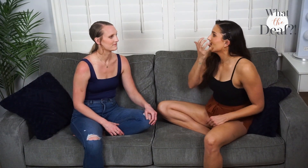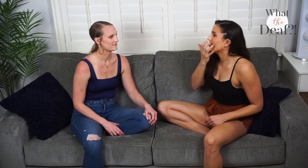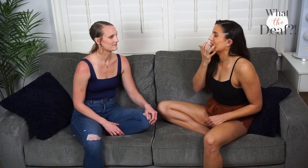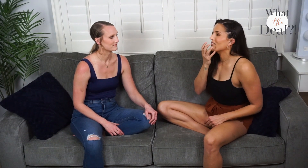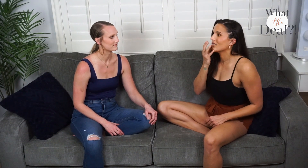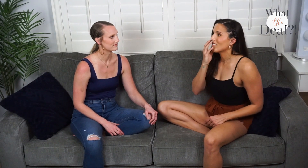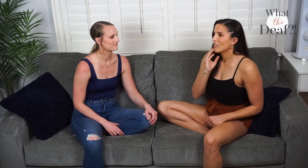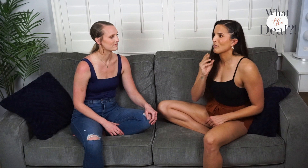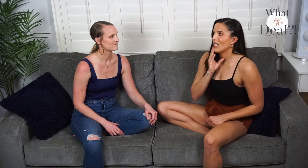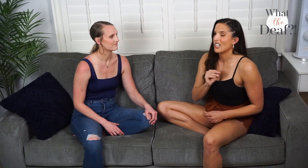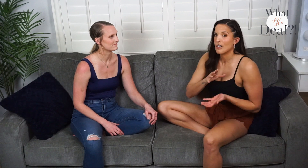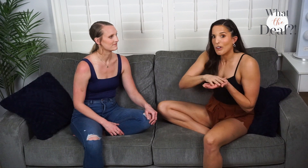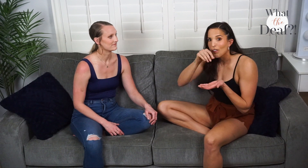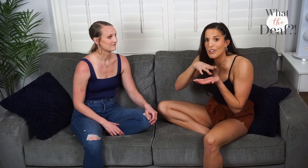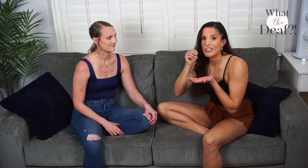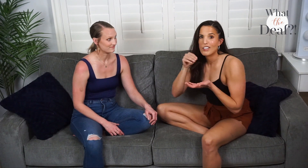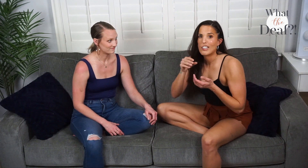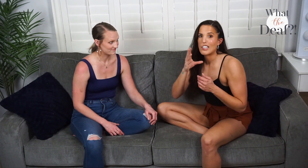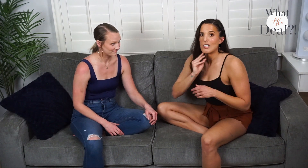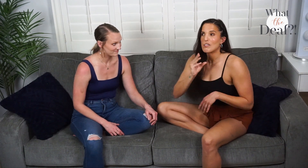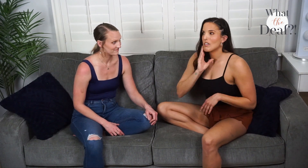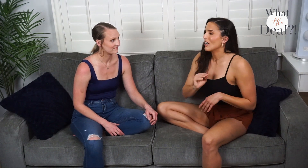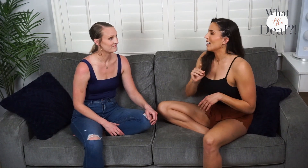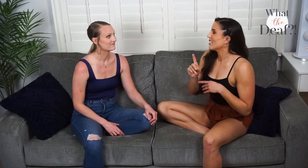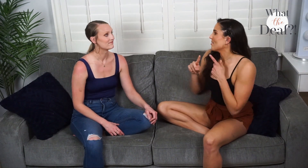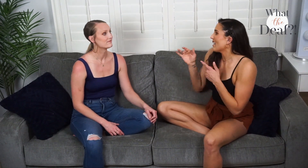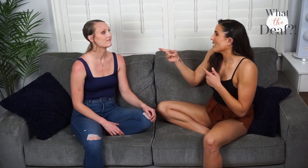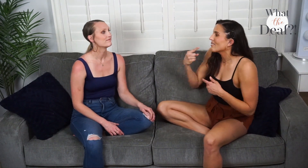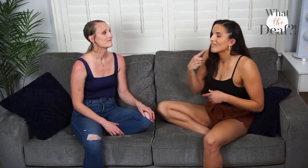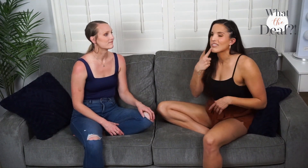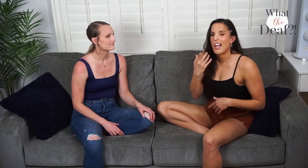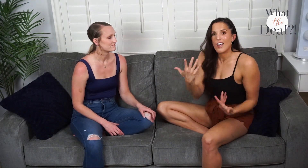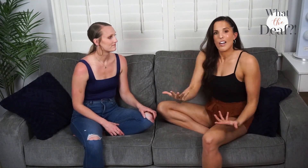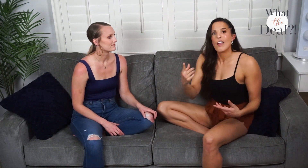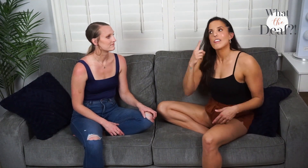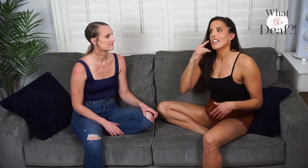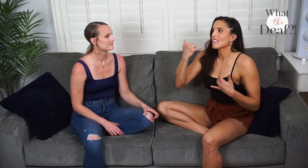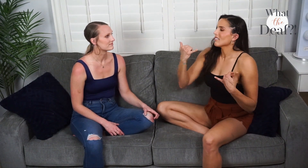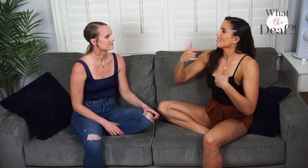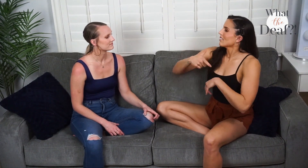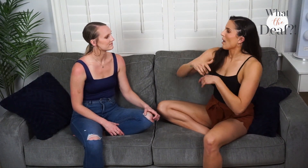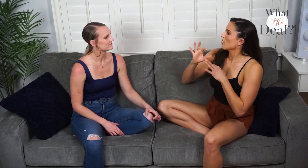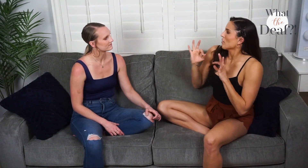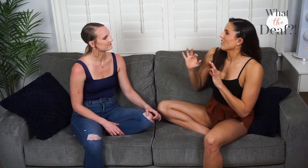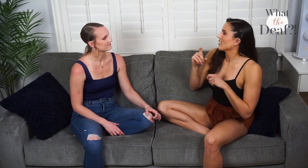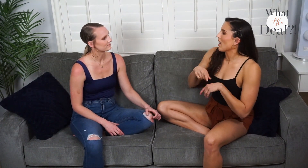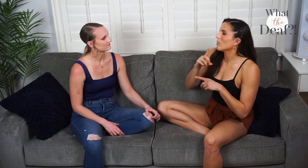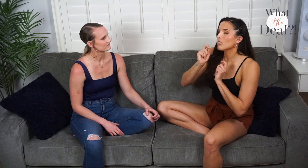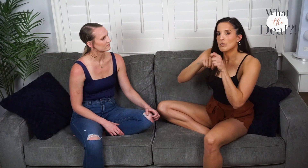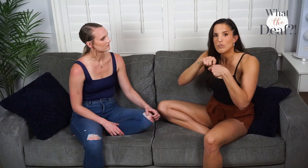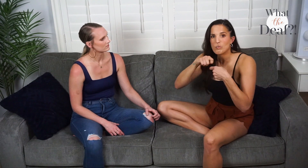It was such an amazing experience, such a learning experience. But like Carly said, I think this is the perfect timing